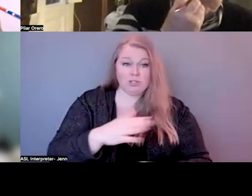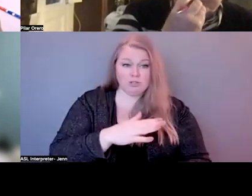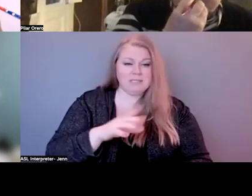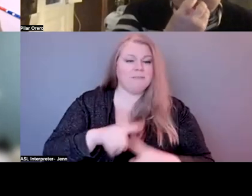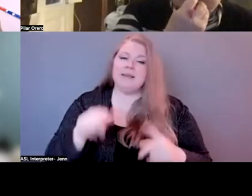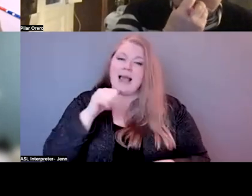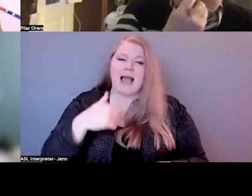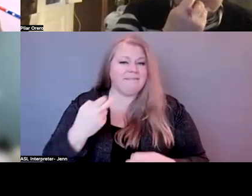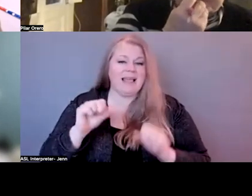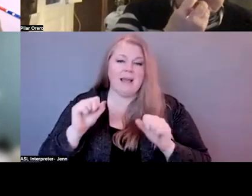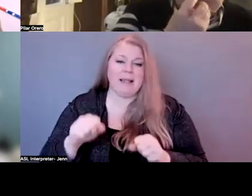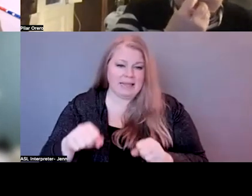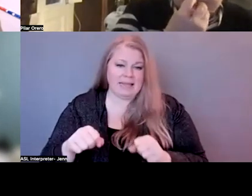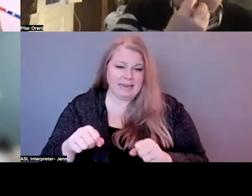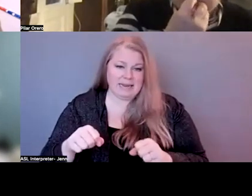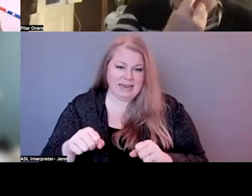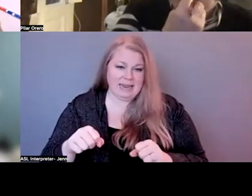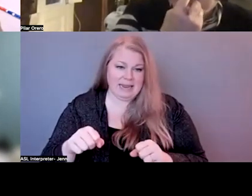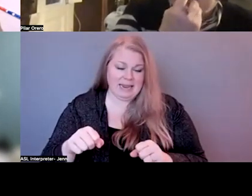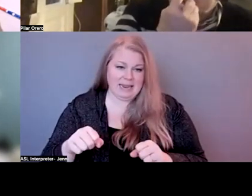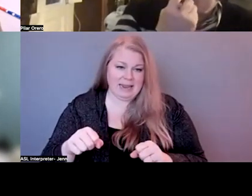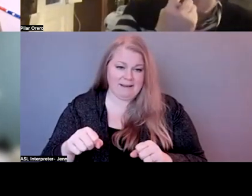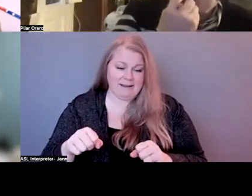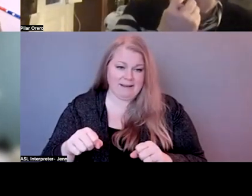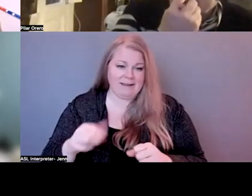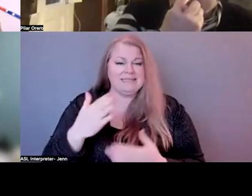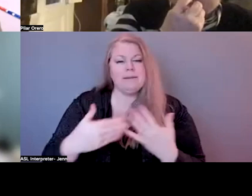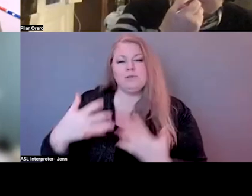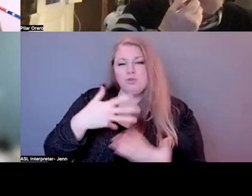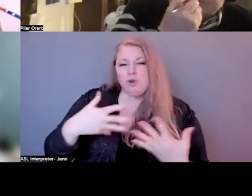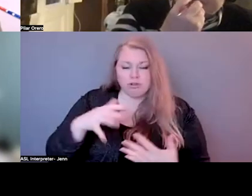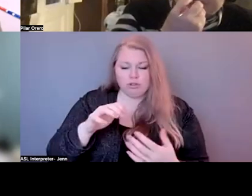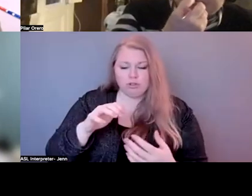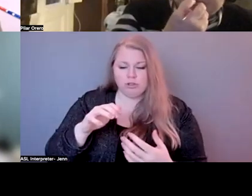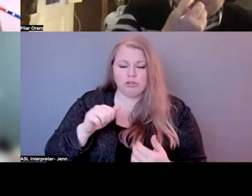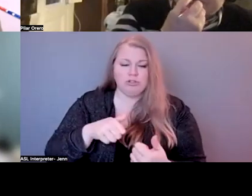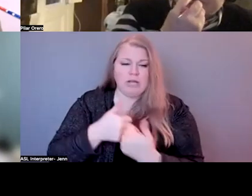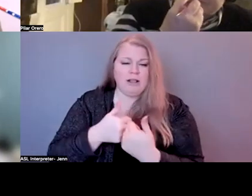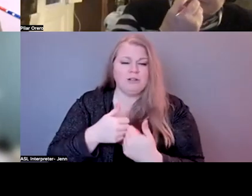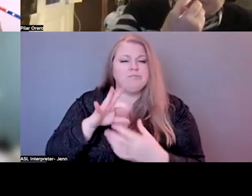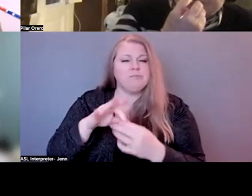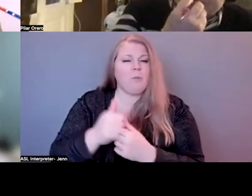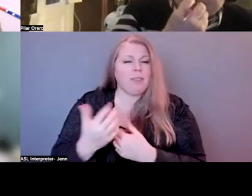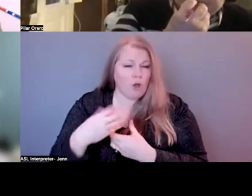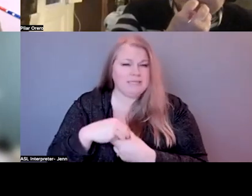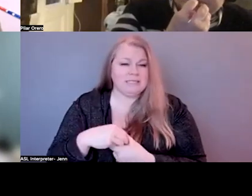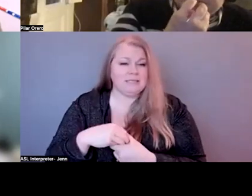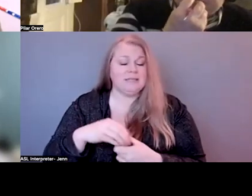ability because of social challenges and on the autism spectrum so going to a physical concert wasn't possible.